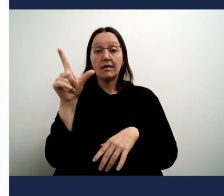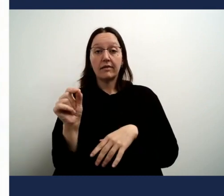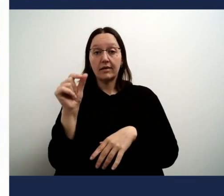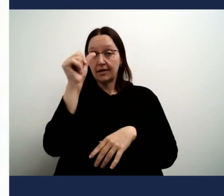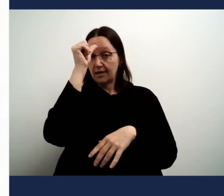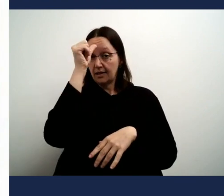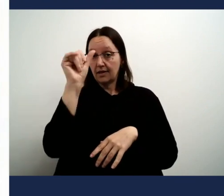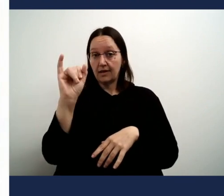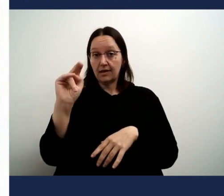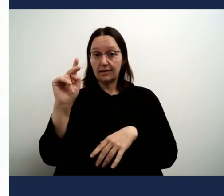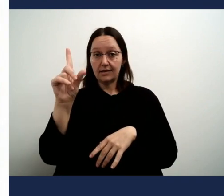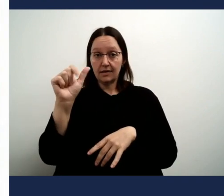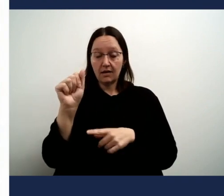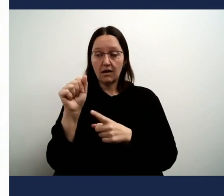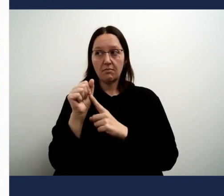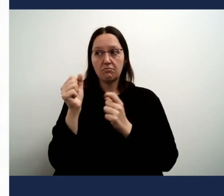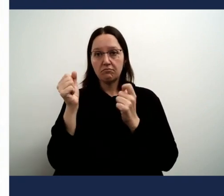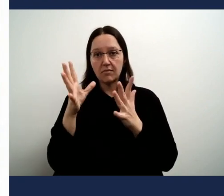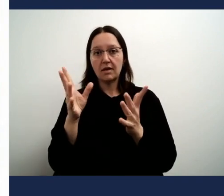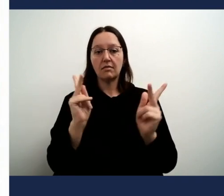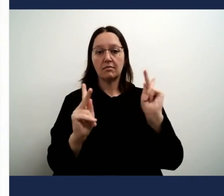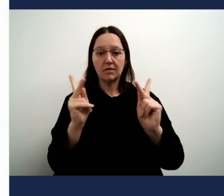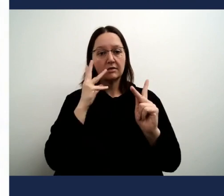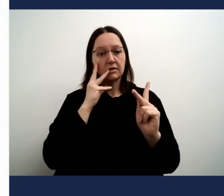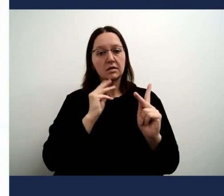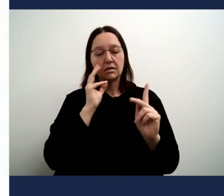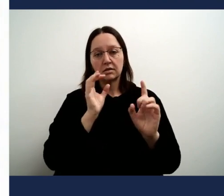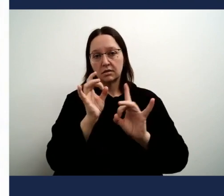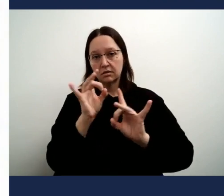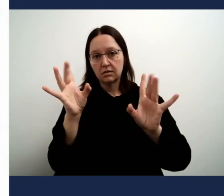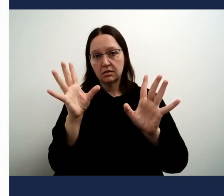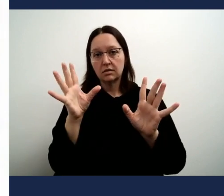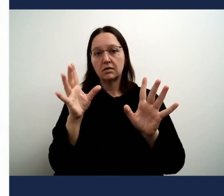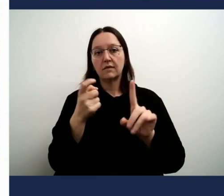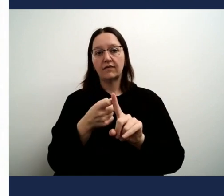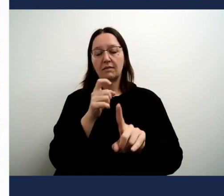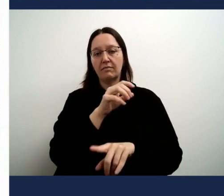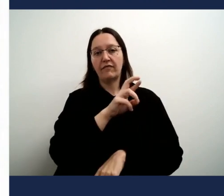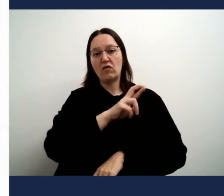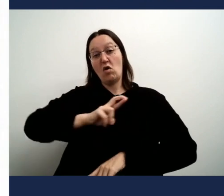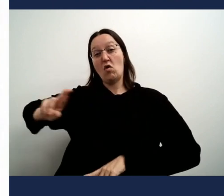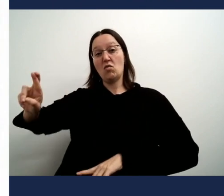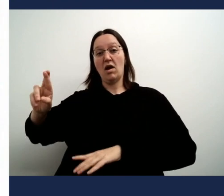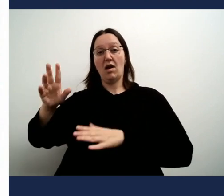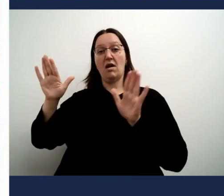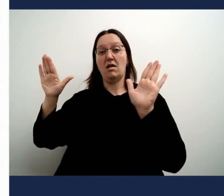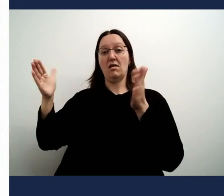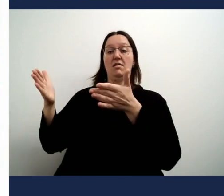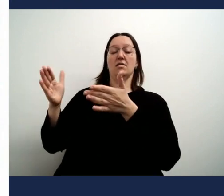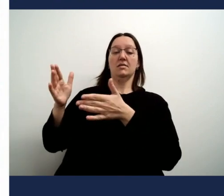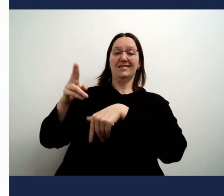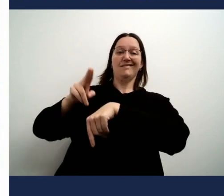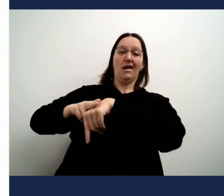Muslims and other nonwhites. And this is where islamophobia and